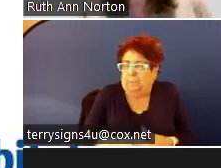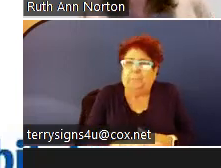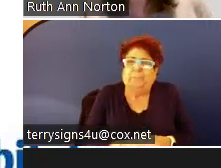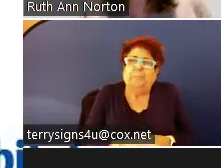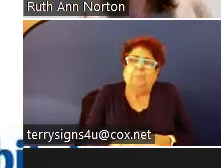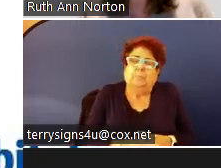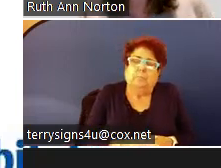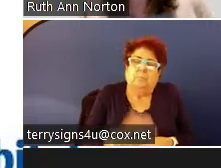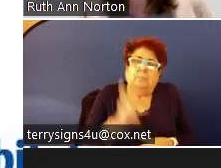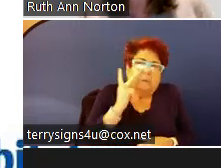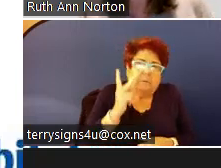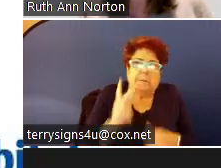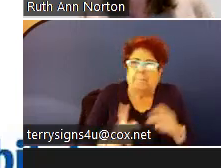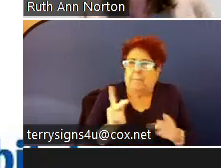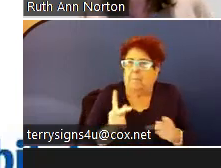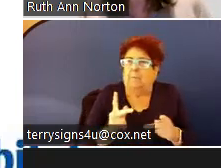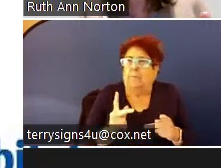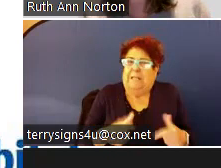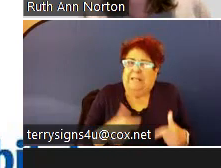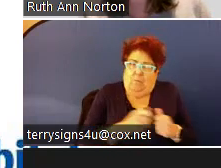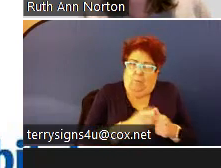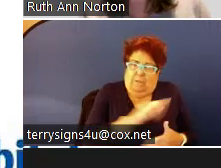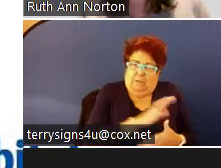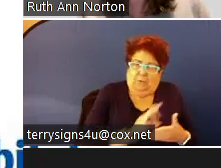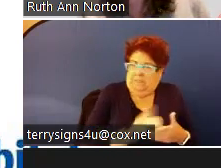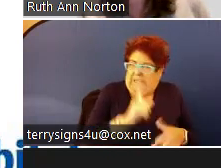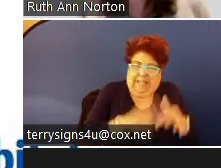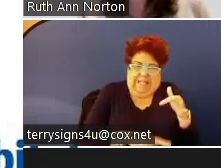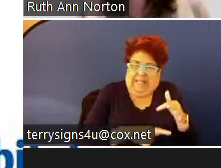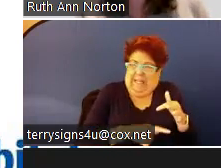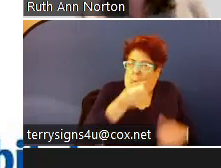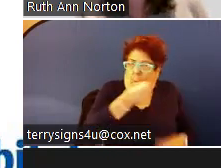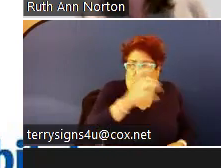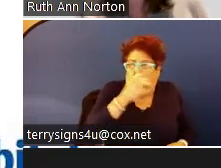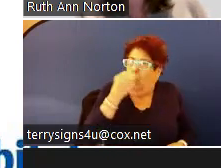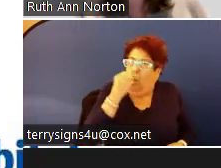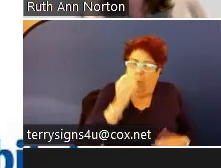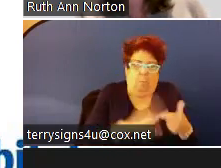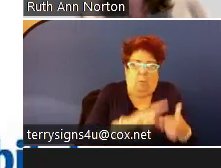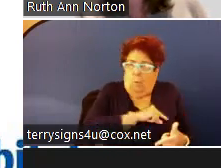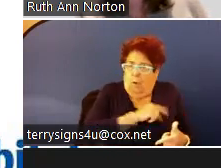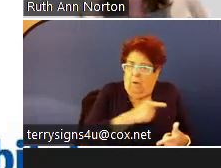able to hold onto their home or hold onto the quality of life and their community actions,